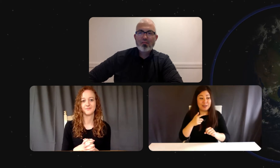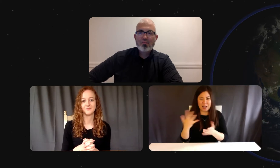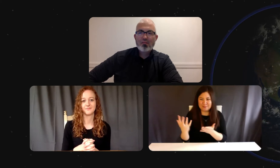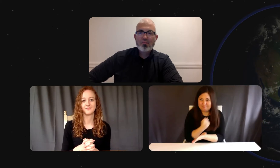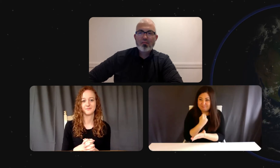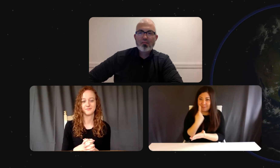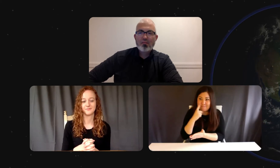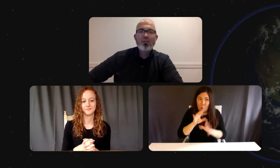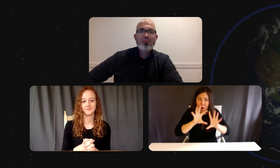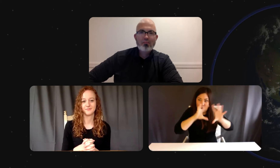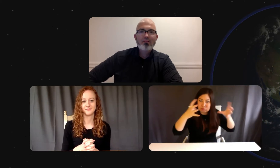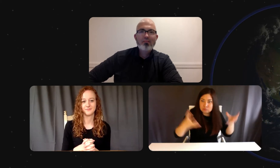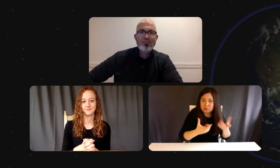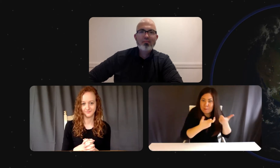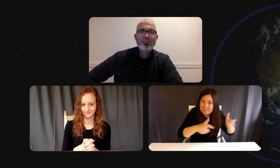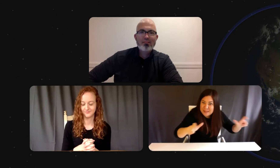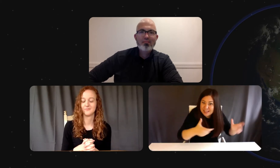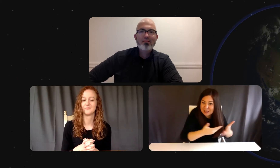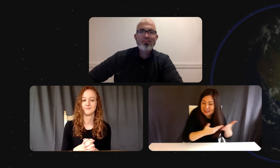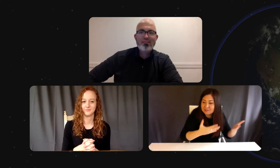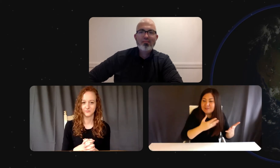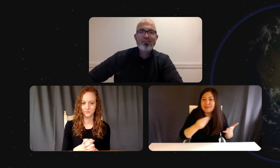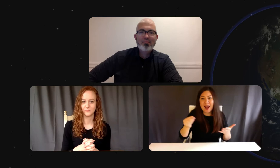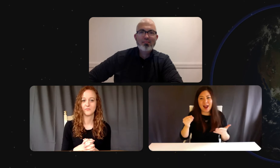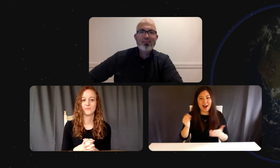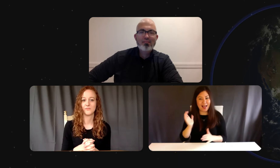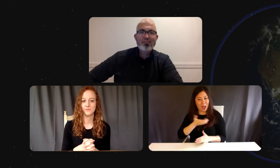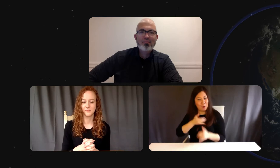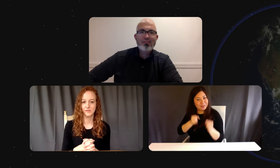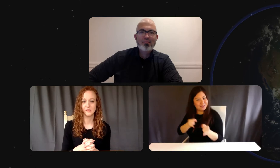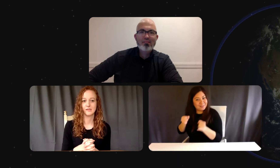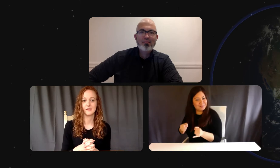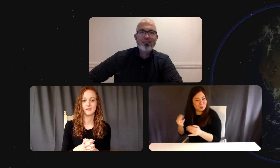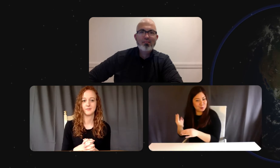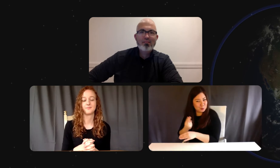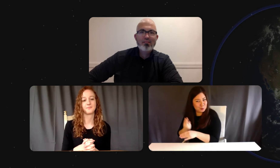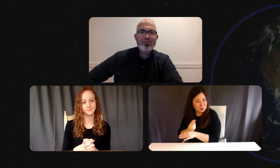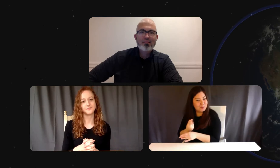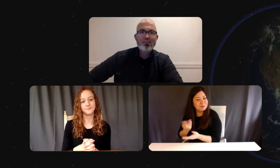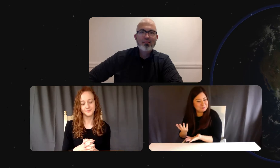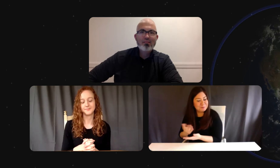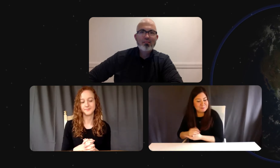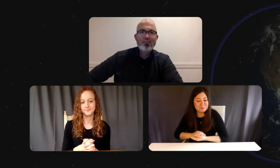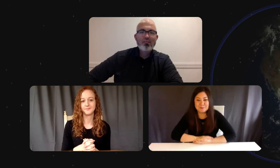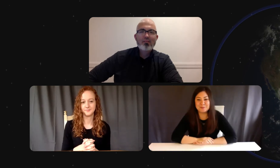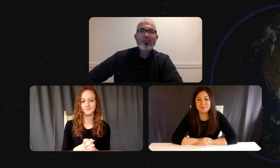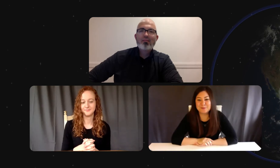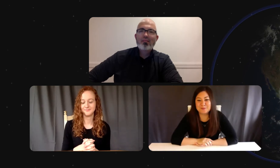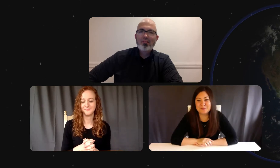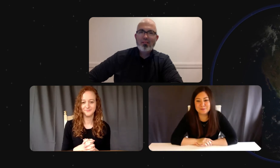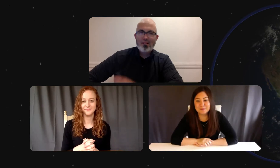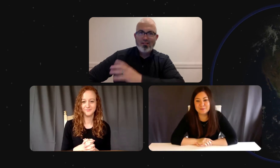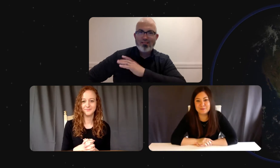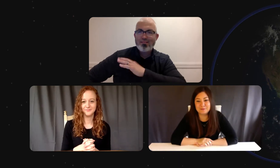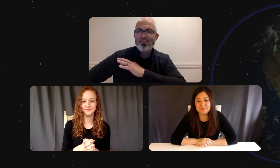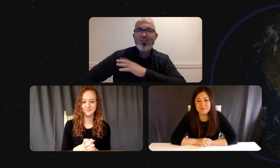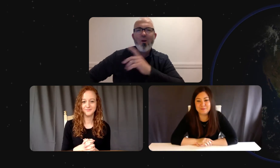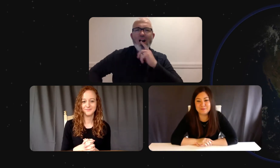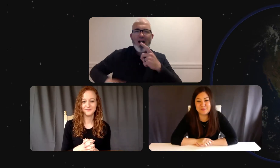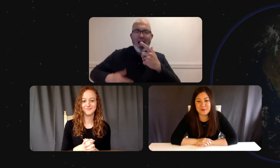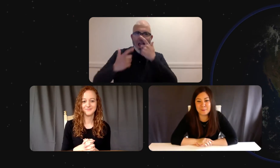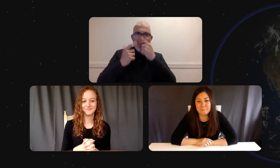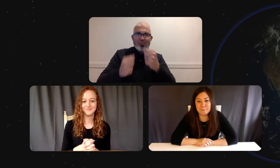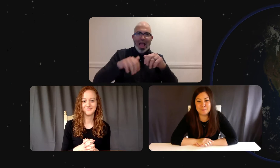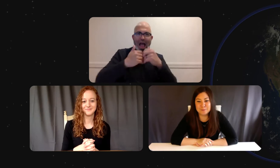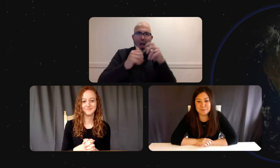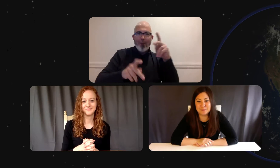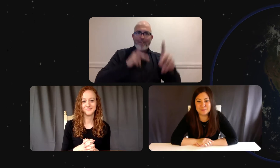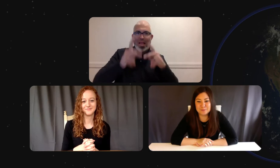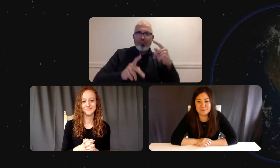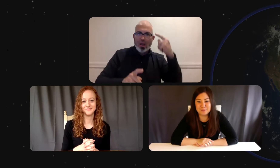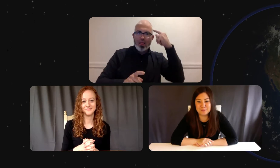How can we make the most of the features we have communally, but still apply them individually?